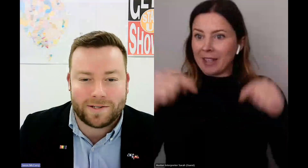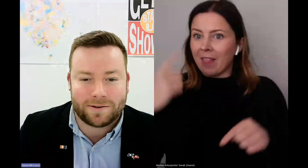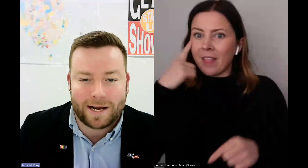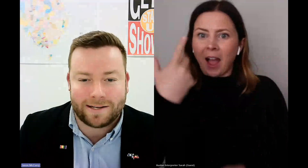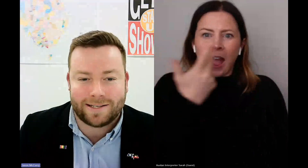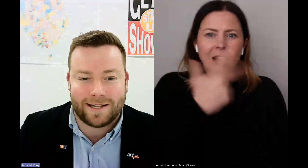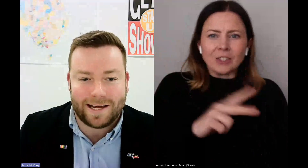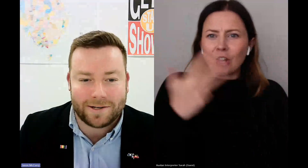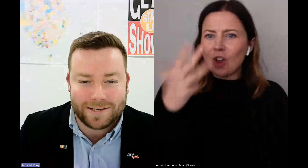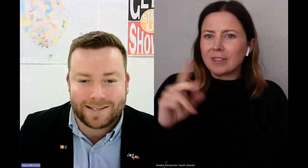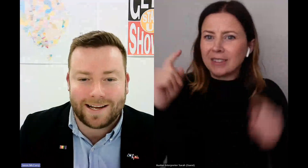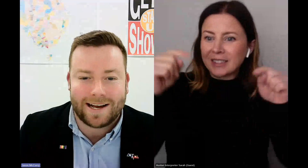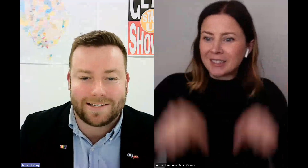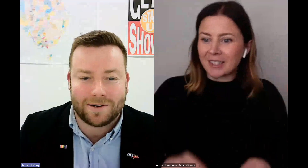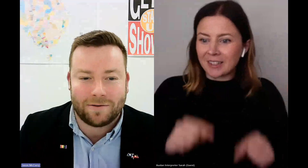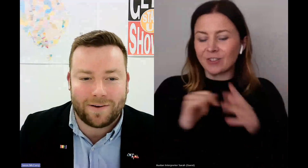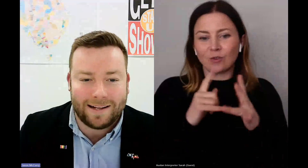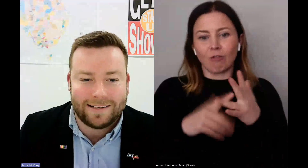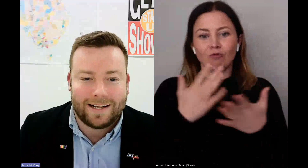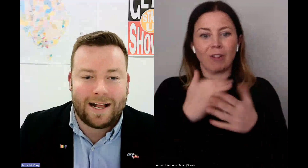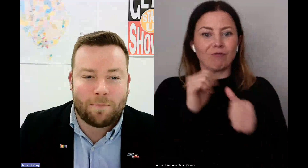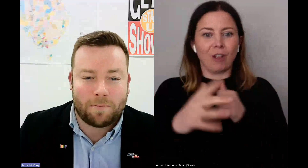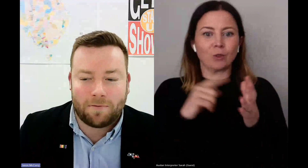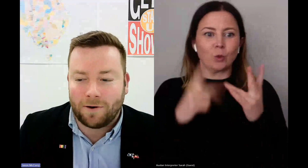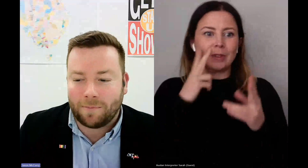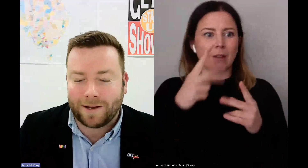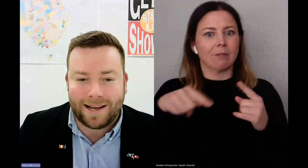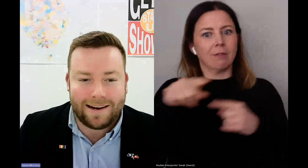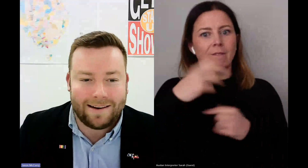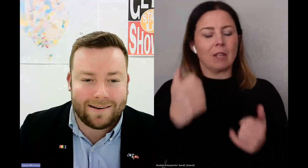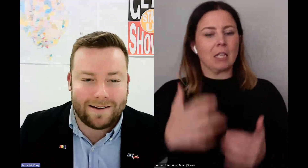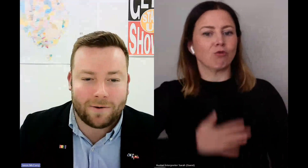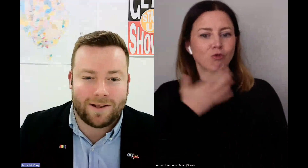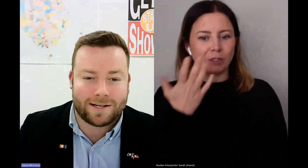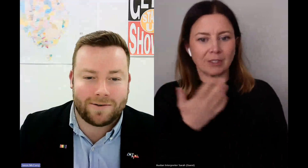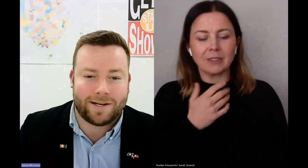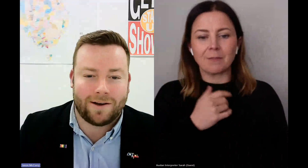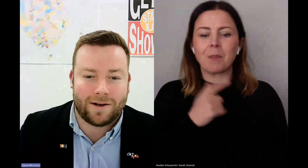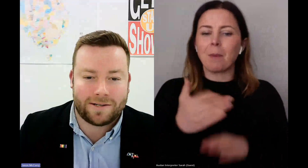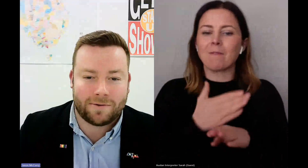which is great to see the interest so far. Before I begin I would like to acknowledge